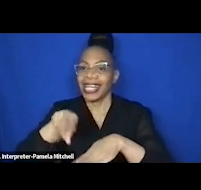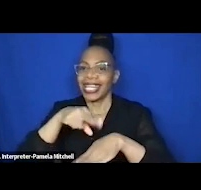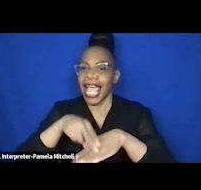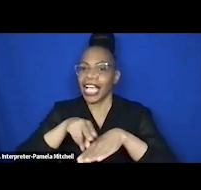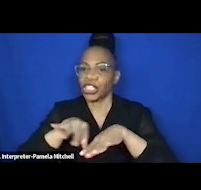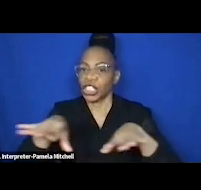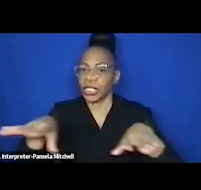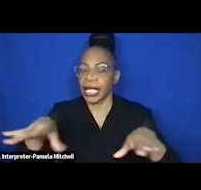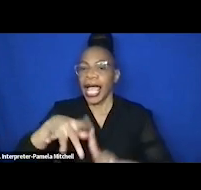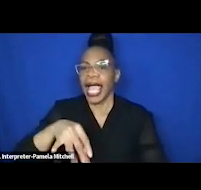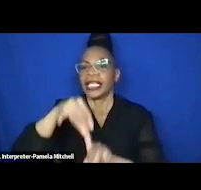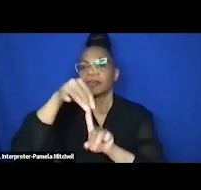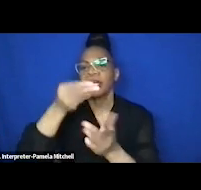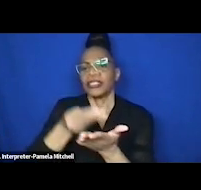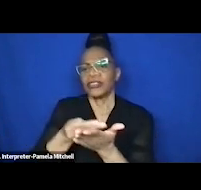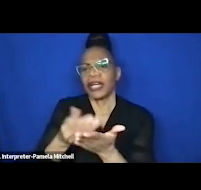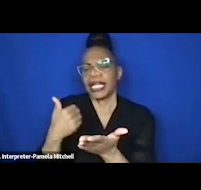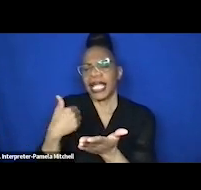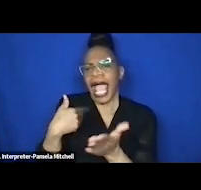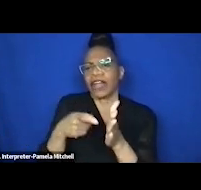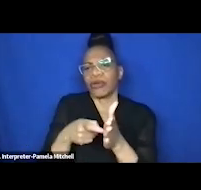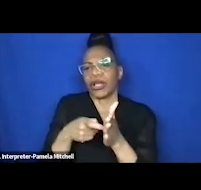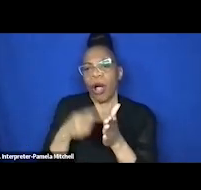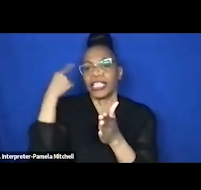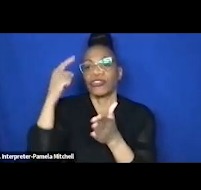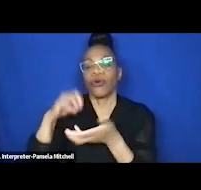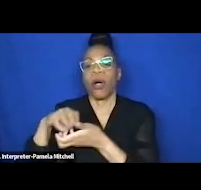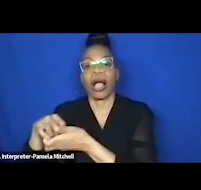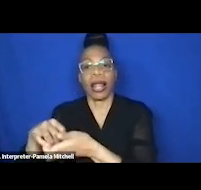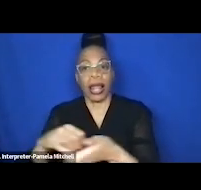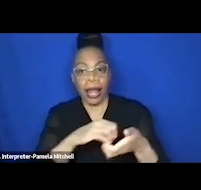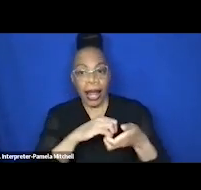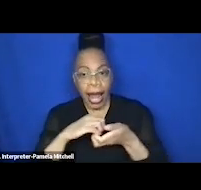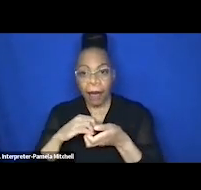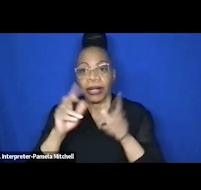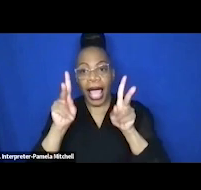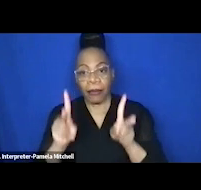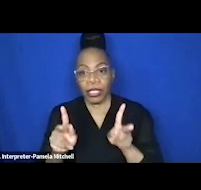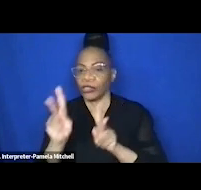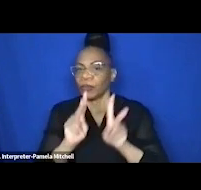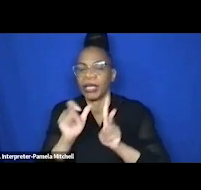came some special requirements for collaborative applicants. So for folks who aren't familiar,